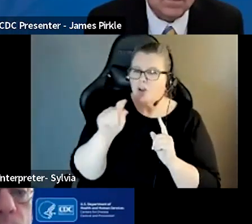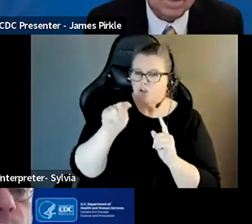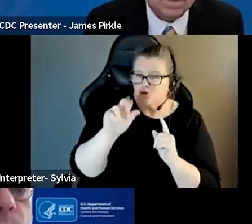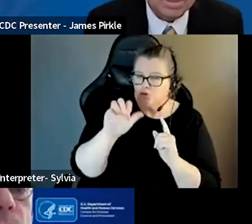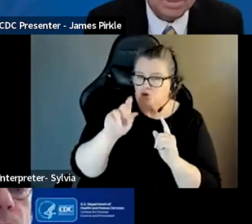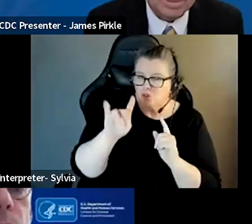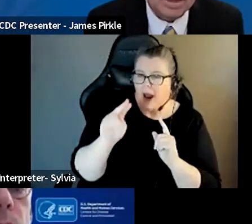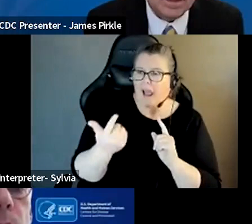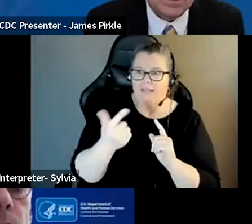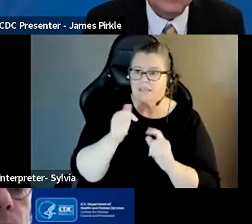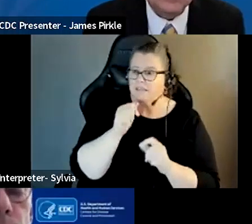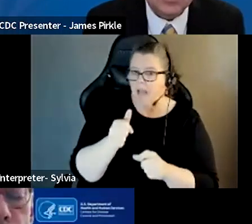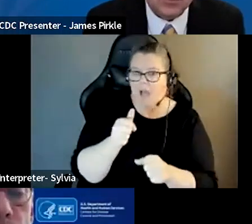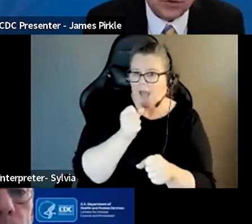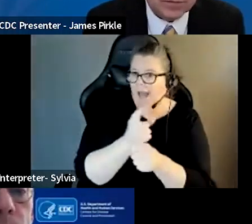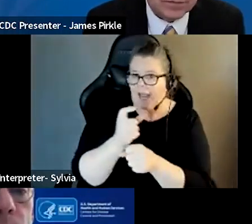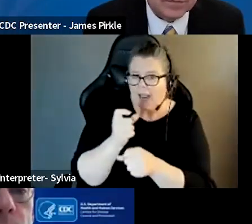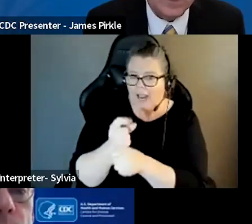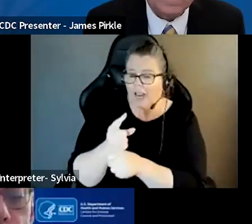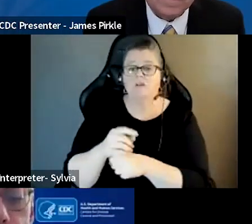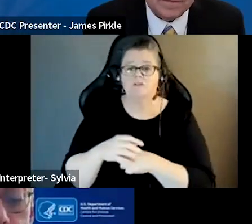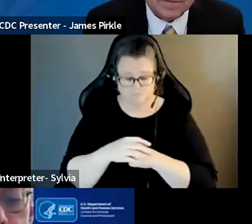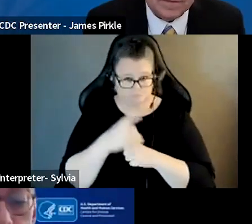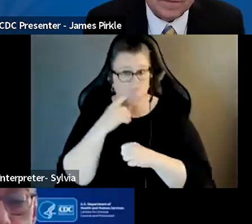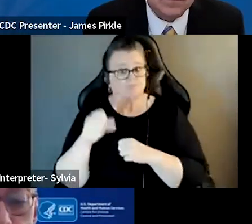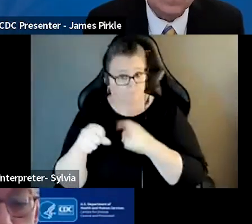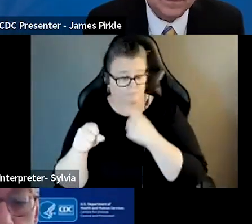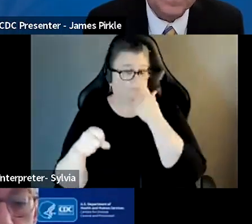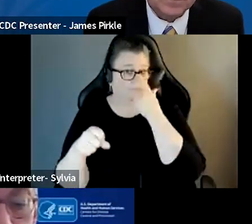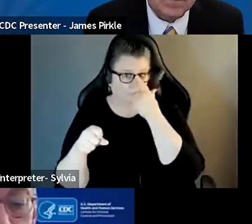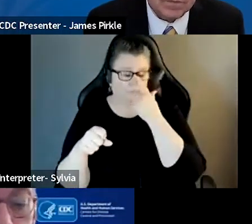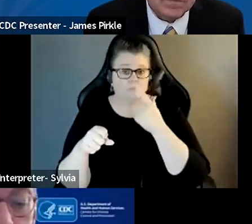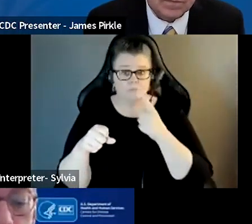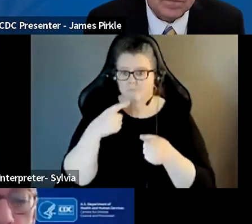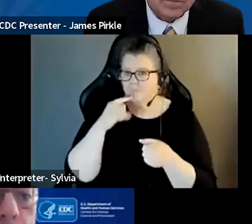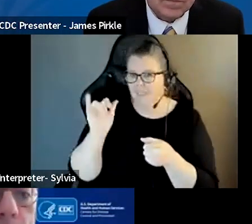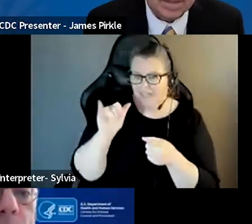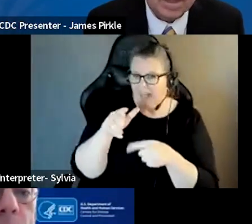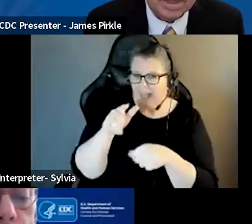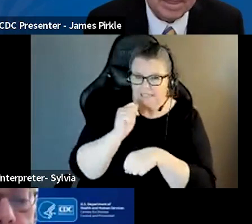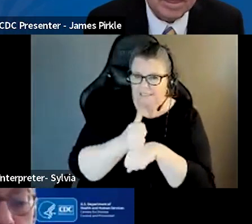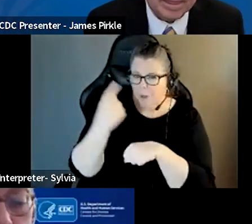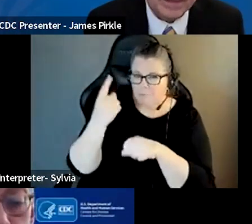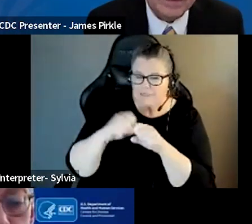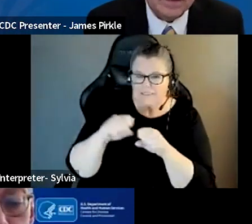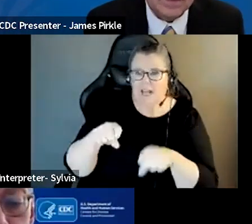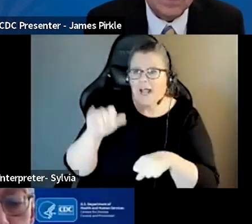Are you trying to, you know, basically -- Sure. Yes. You know, set up a system that would give you an early warning of a problem?